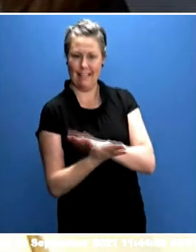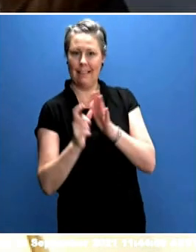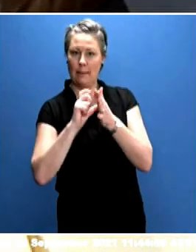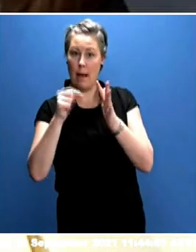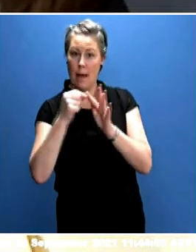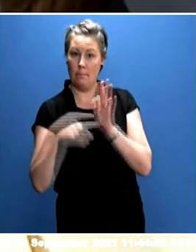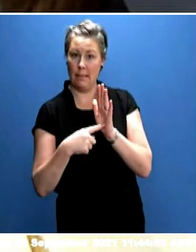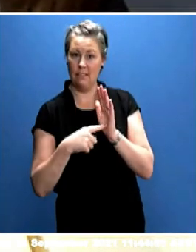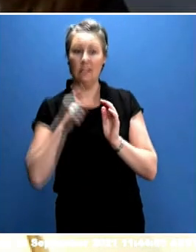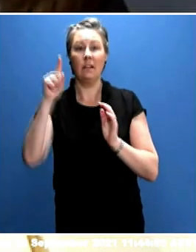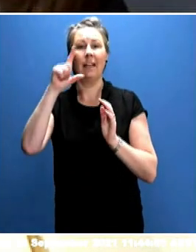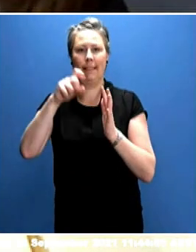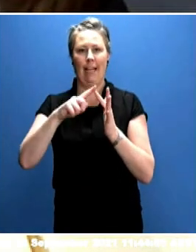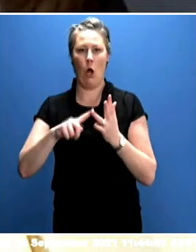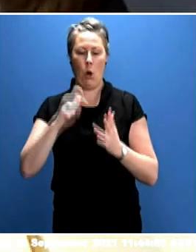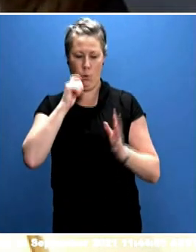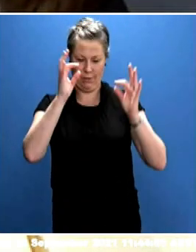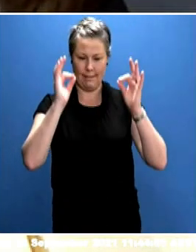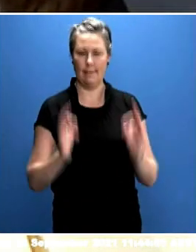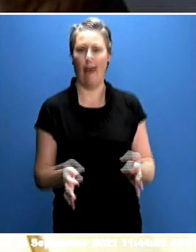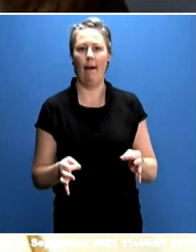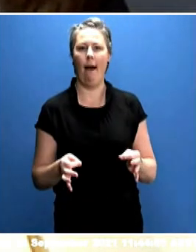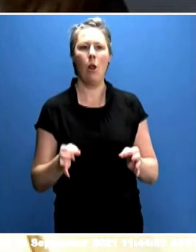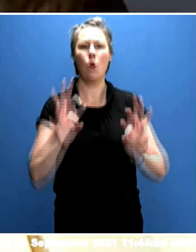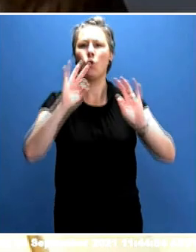there's no external oversight.